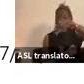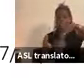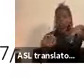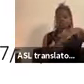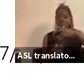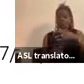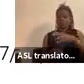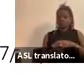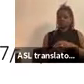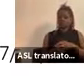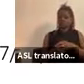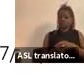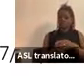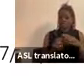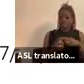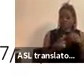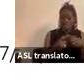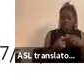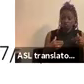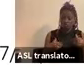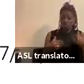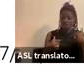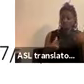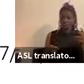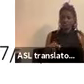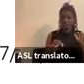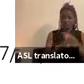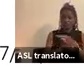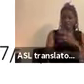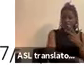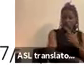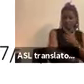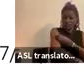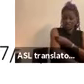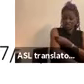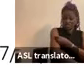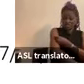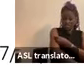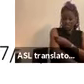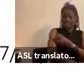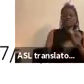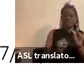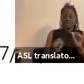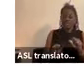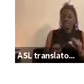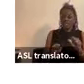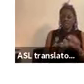Vulnerable people are more likely to be exposed to come next.